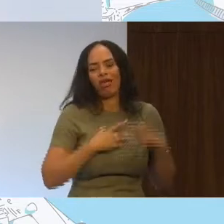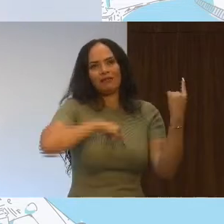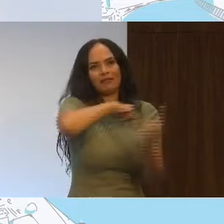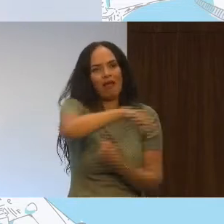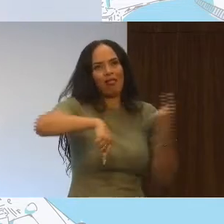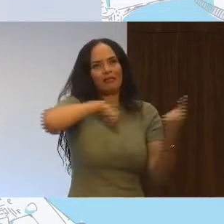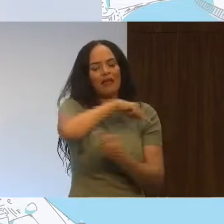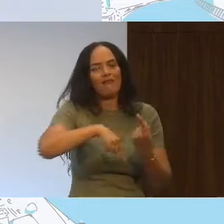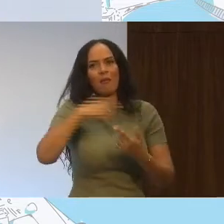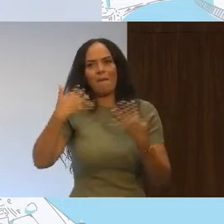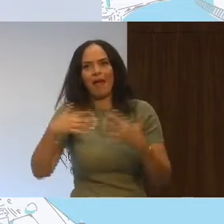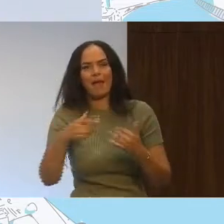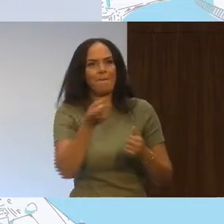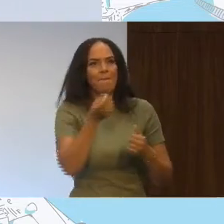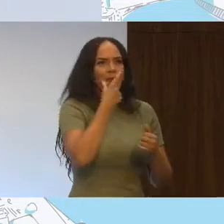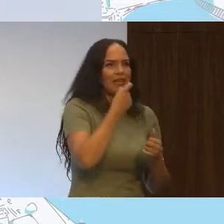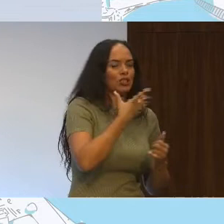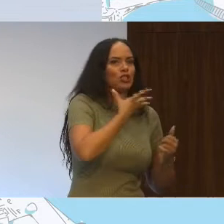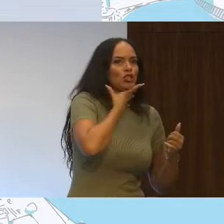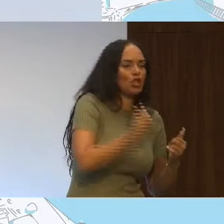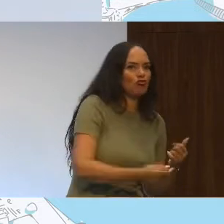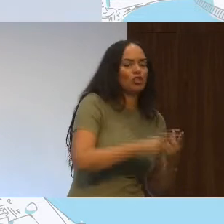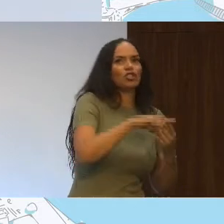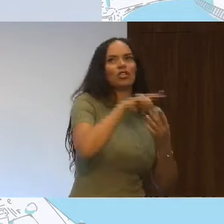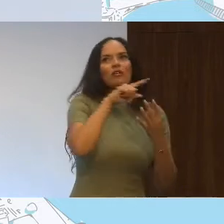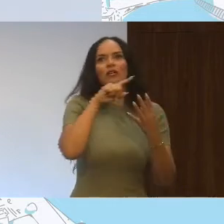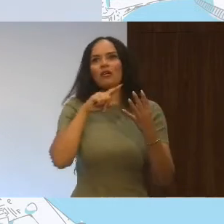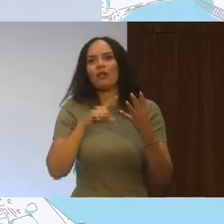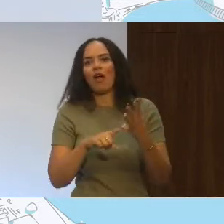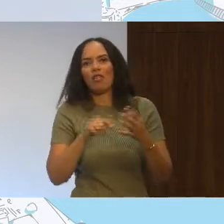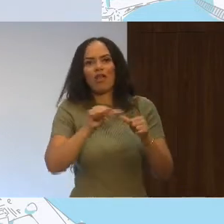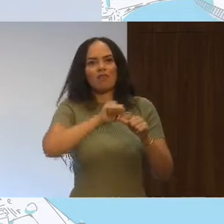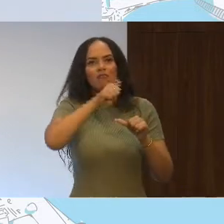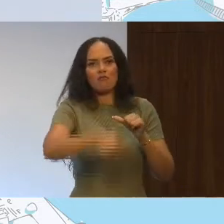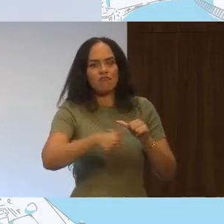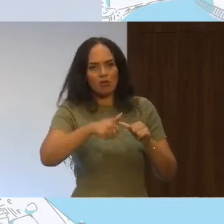severe pain, dehydration and postdrome to cut